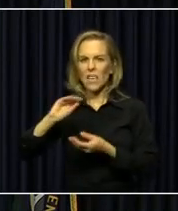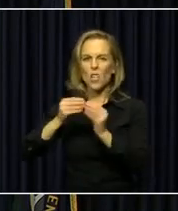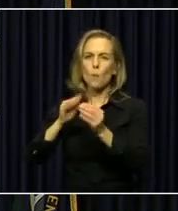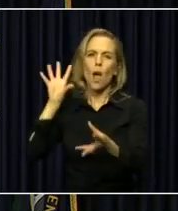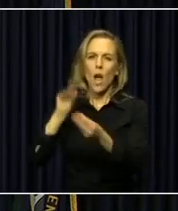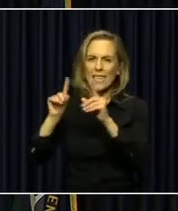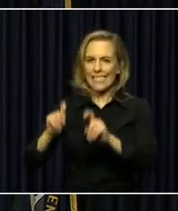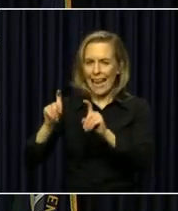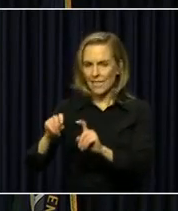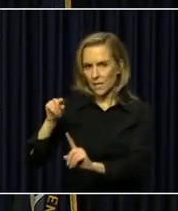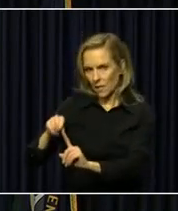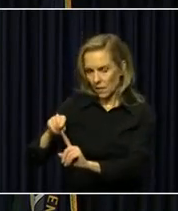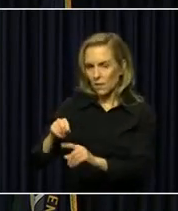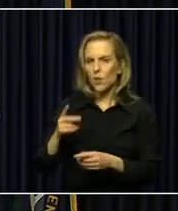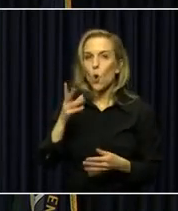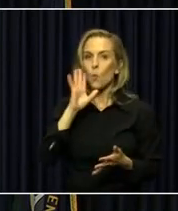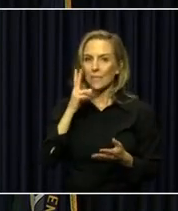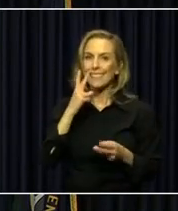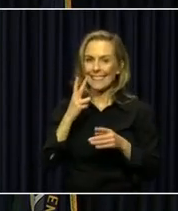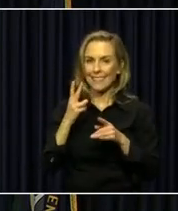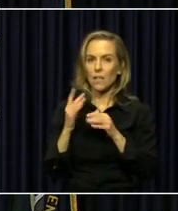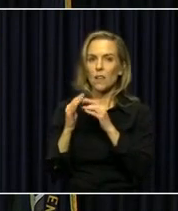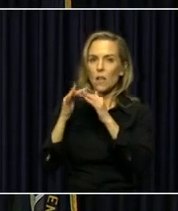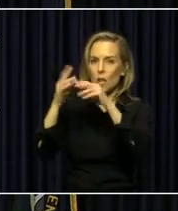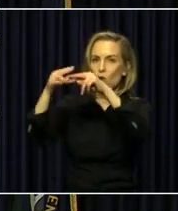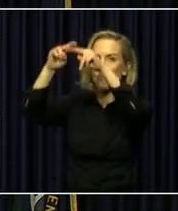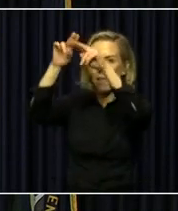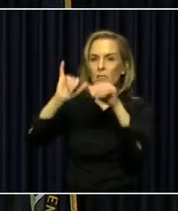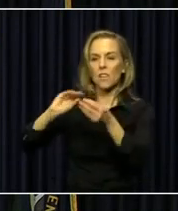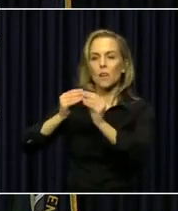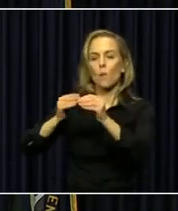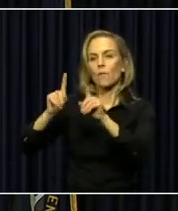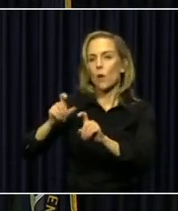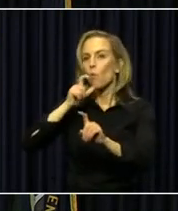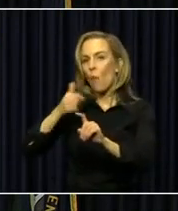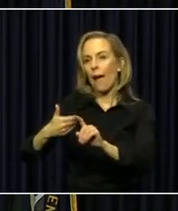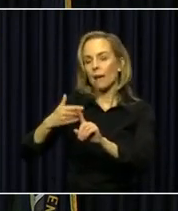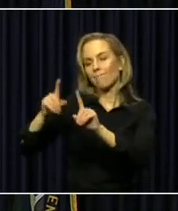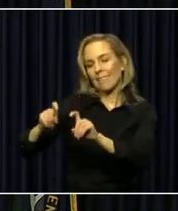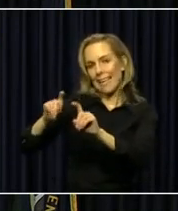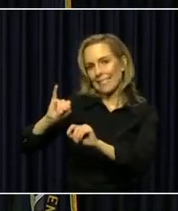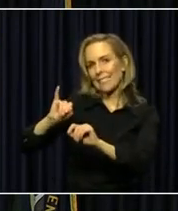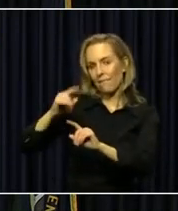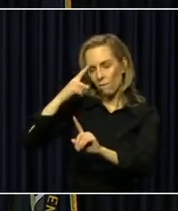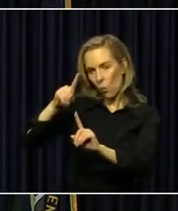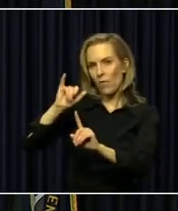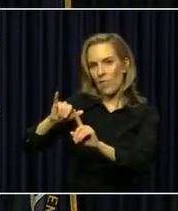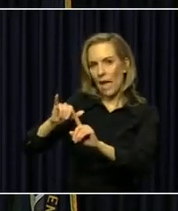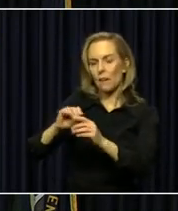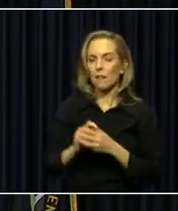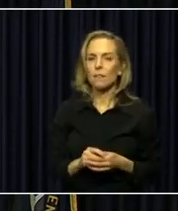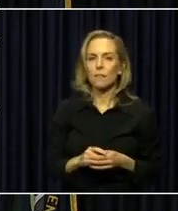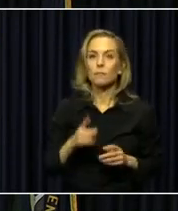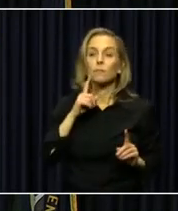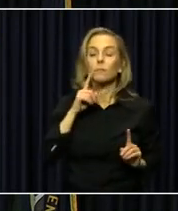HAVE TODAY, 1,174. AND OUT OF 2,707, KNOWING THAT